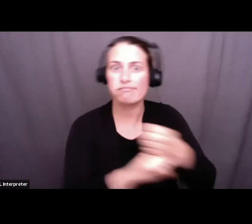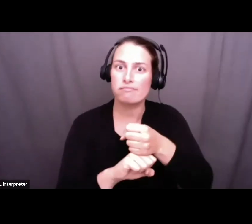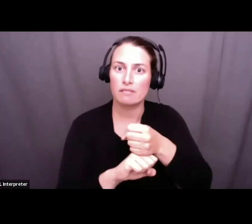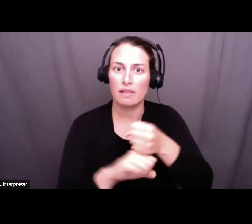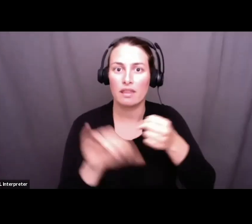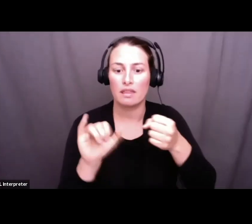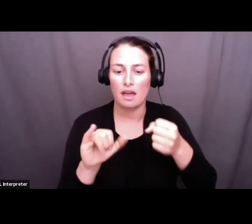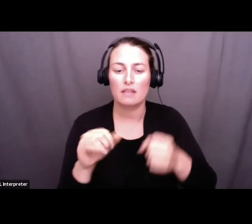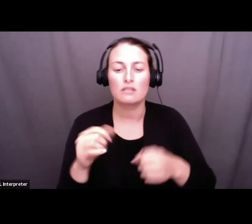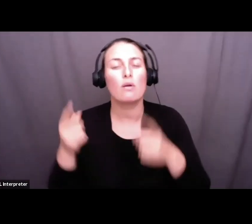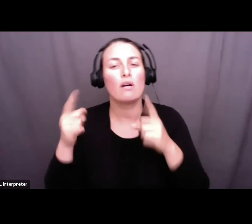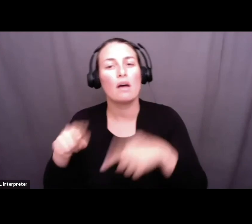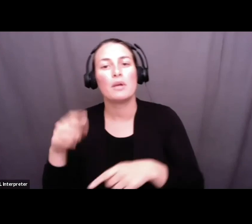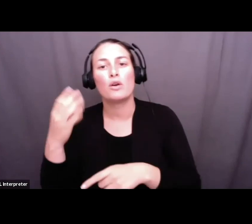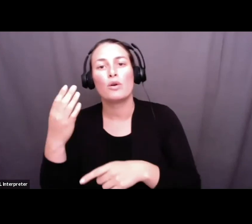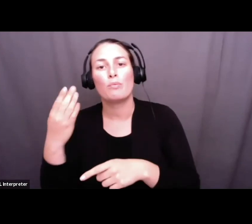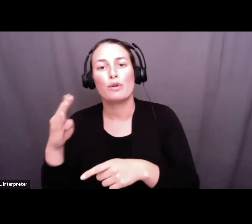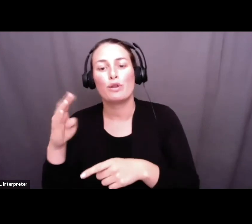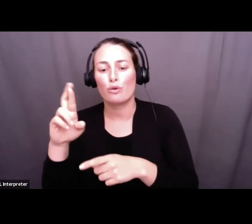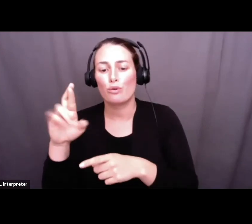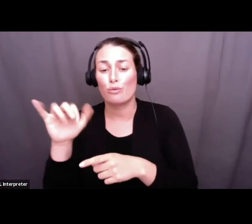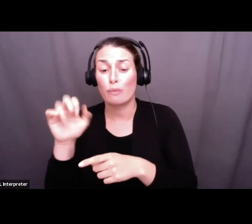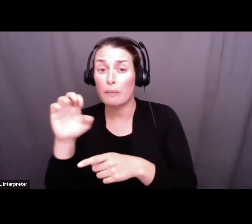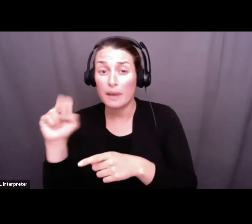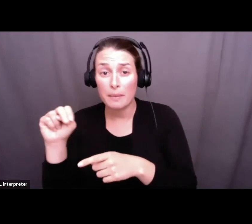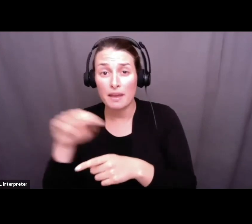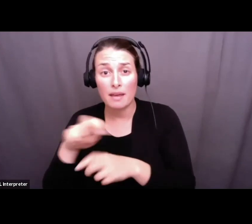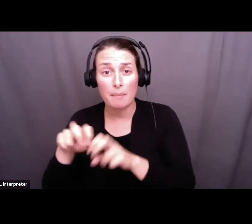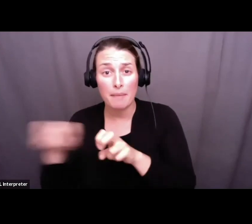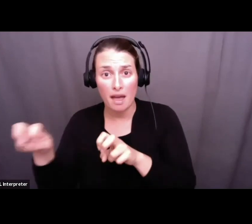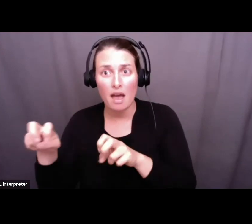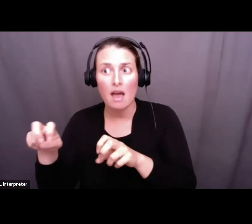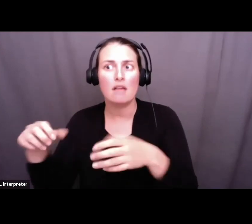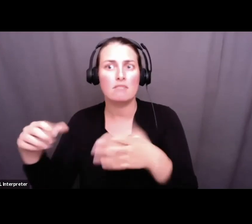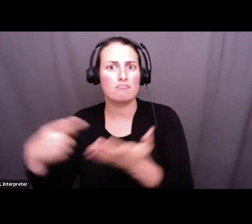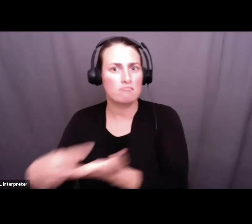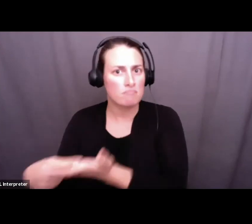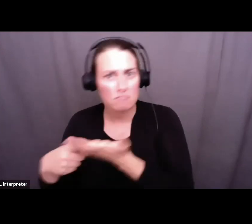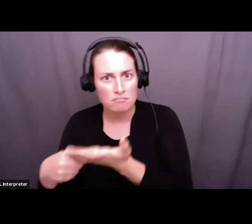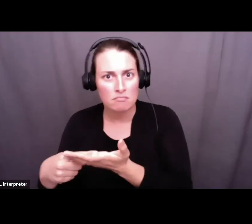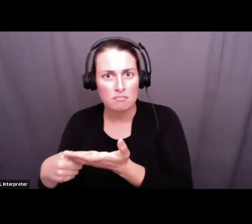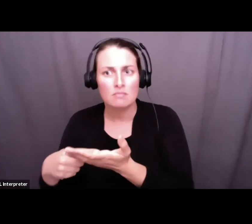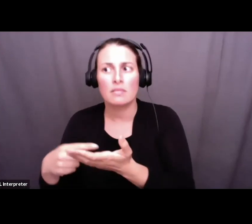to review progress in this domain, and one of their conclusions was that although many